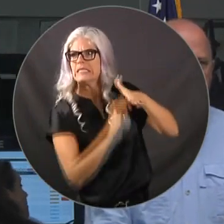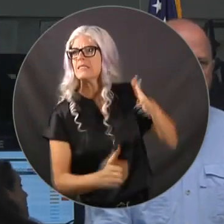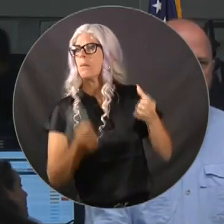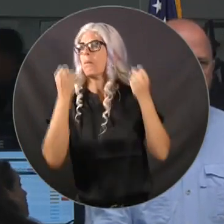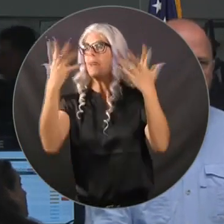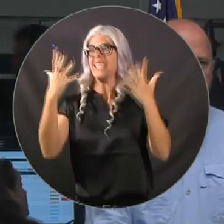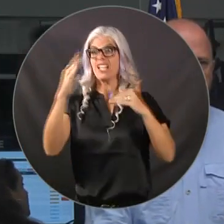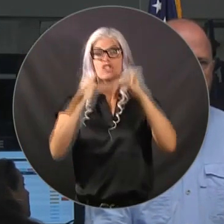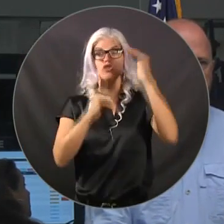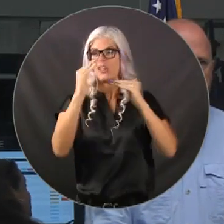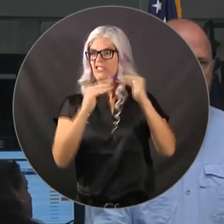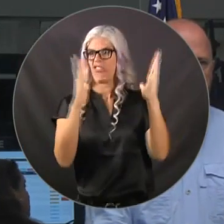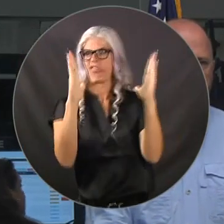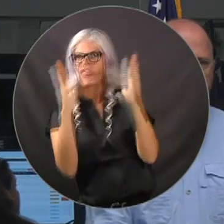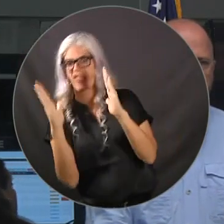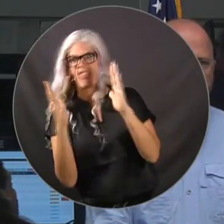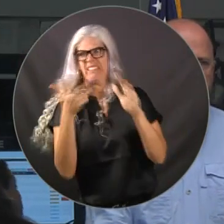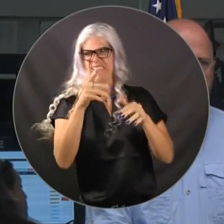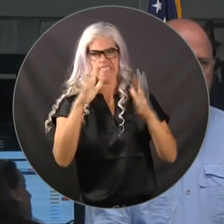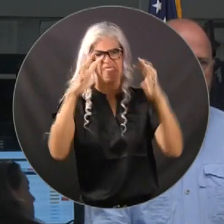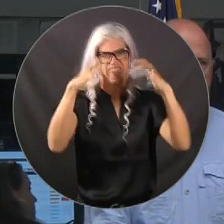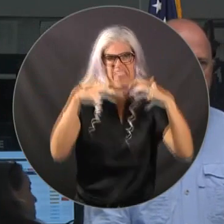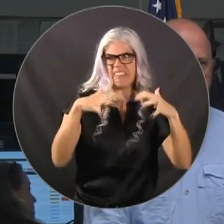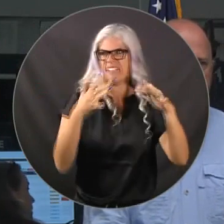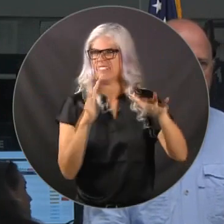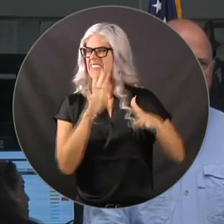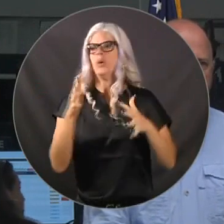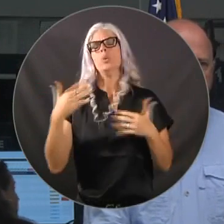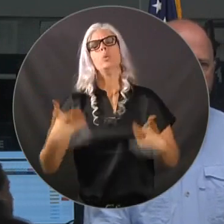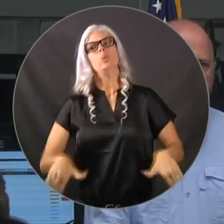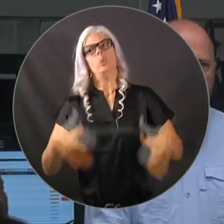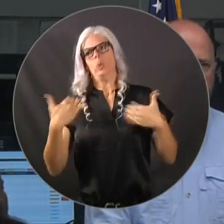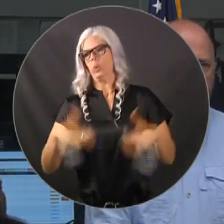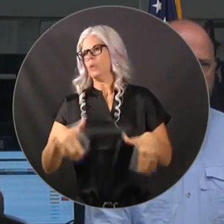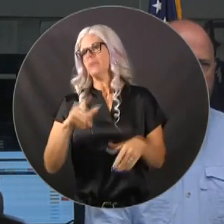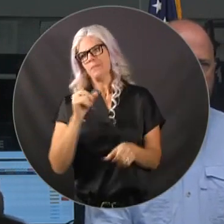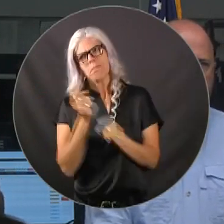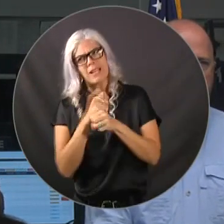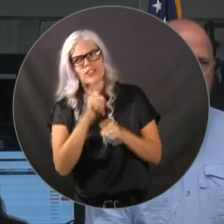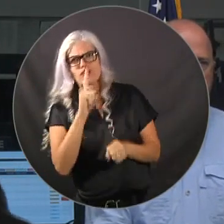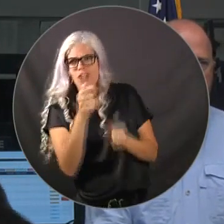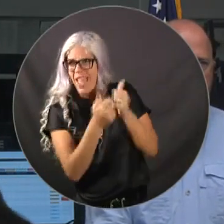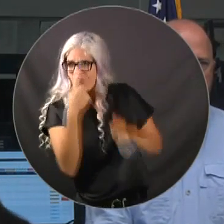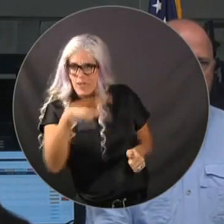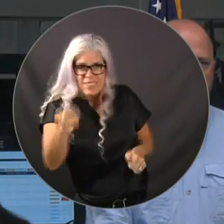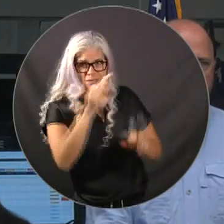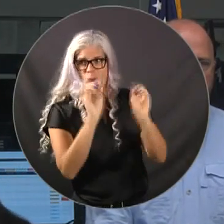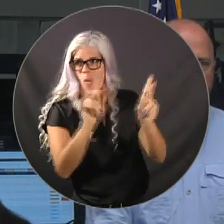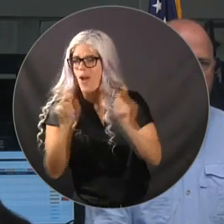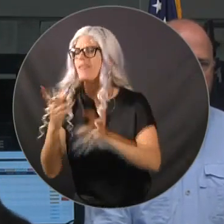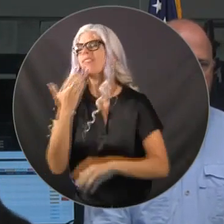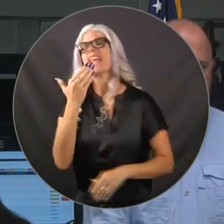and they've been working sure everybody's safe. So for their efforts there a